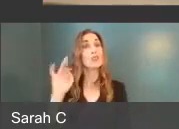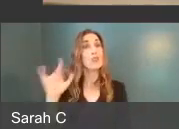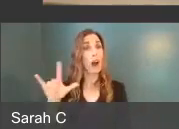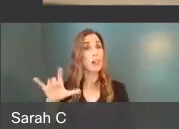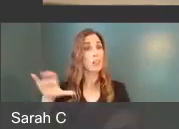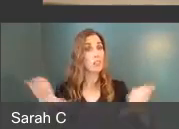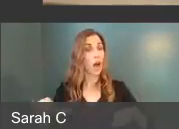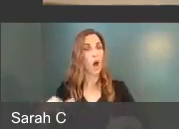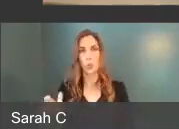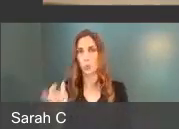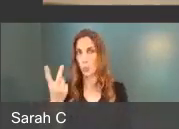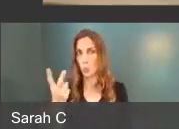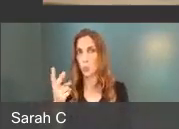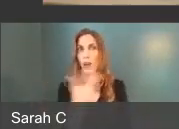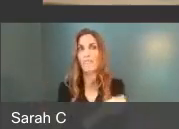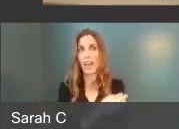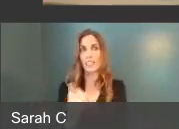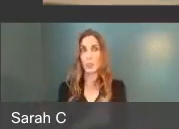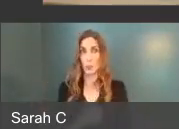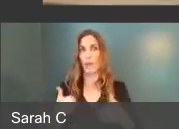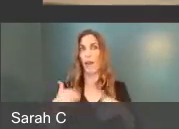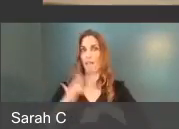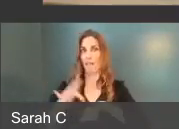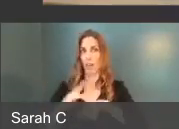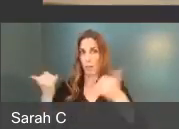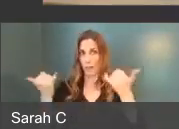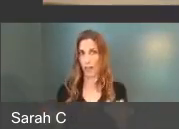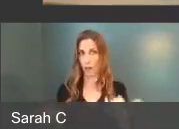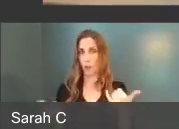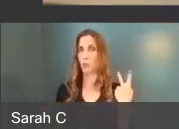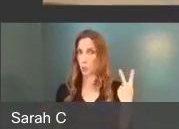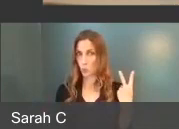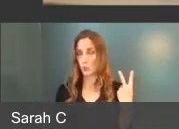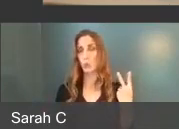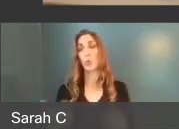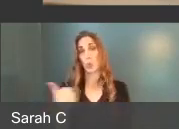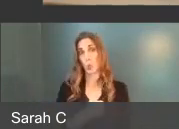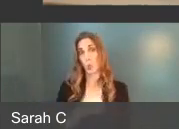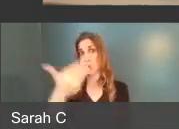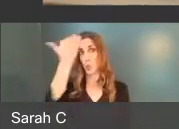that we have available to us now, we know from those clinical trials, and those were large